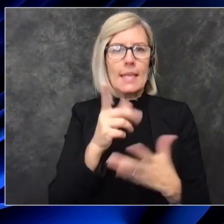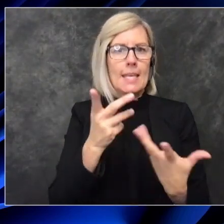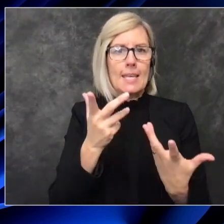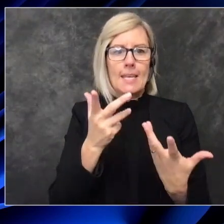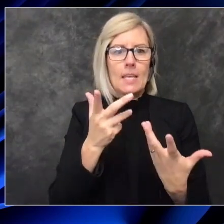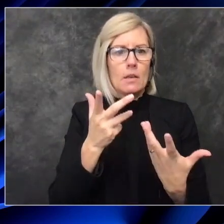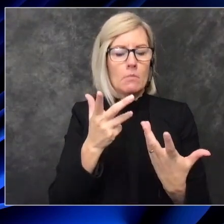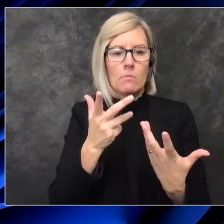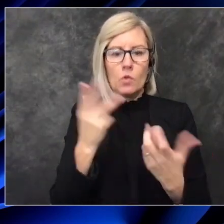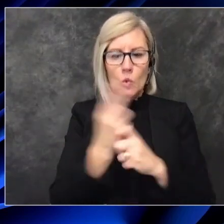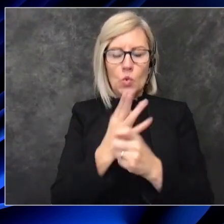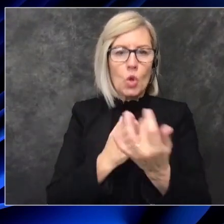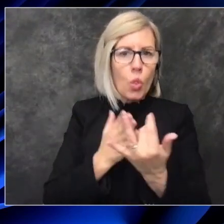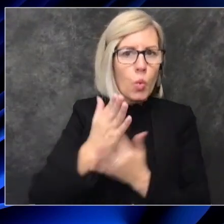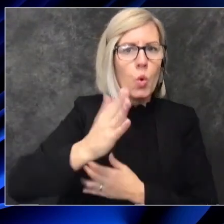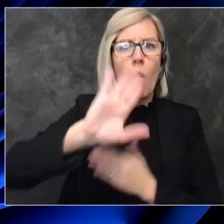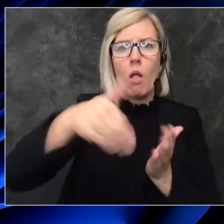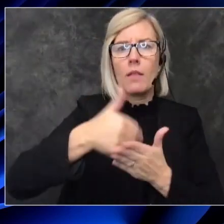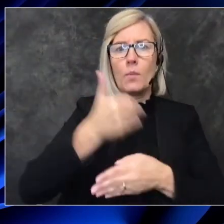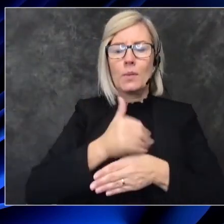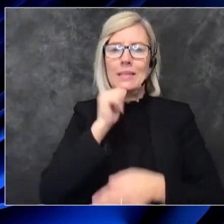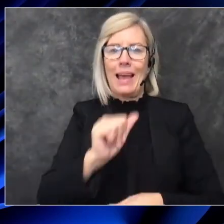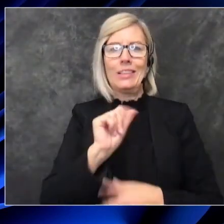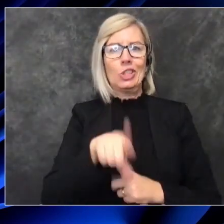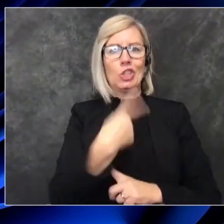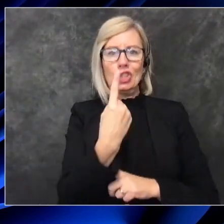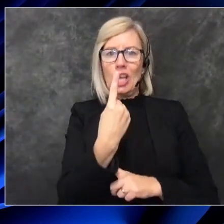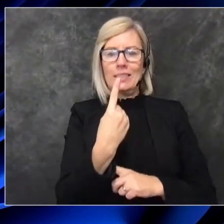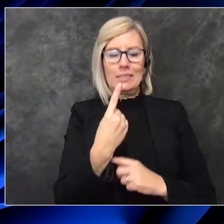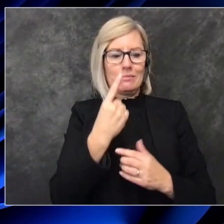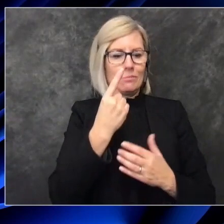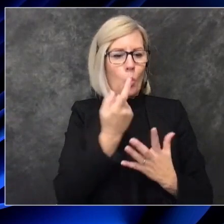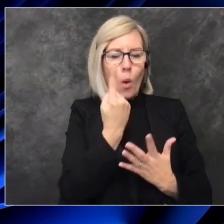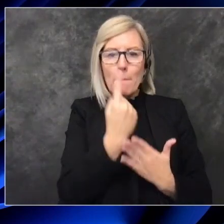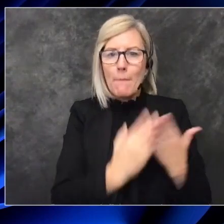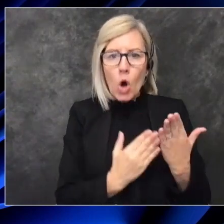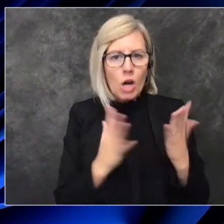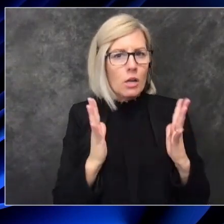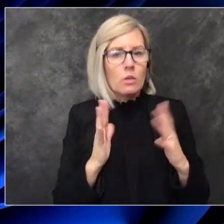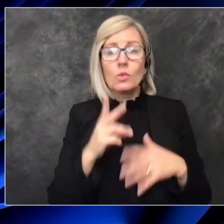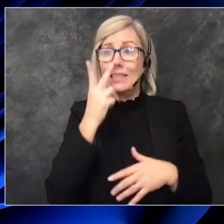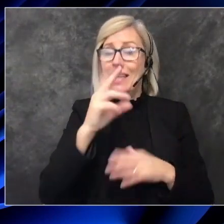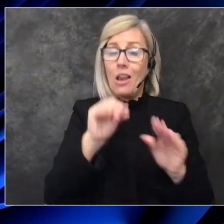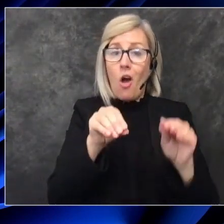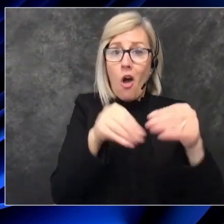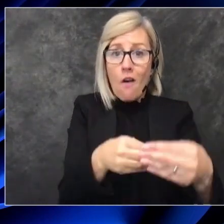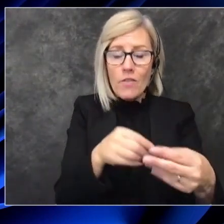Not just, not just a small part. You're seeing it in office you're seeing it edge you're seeing it